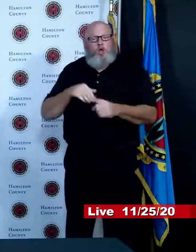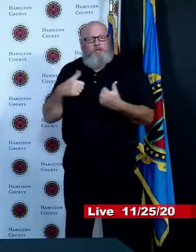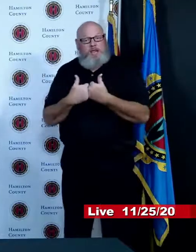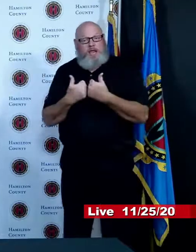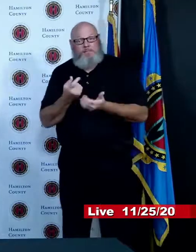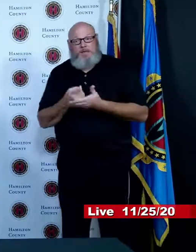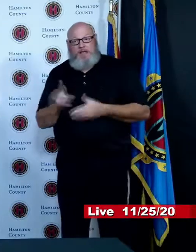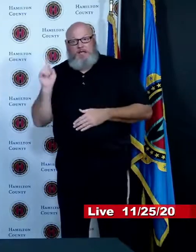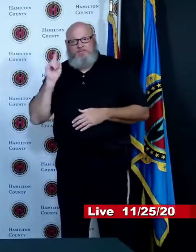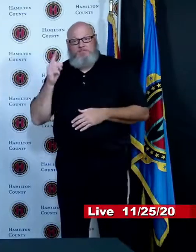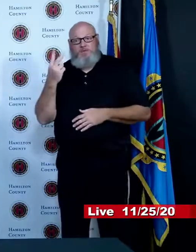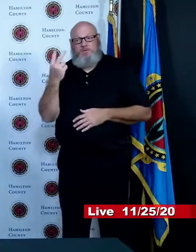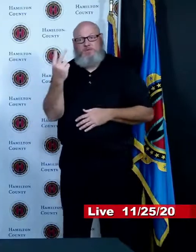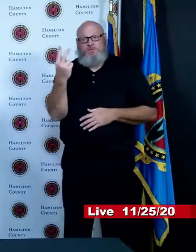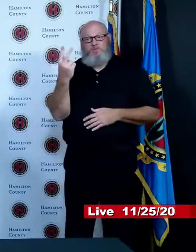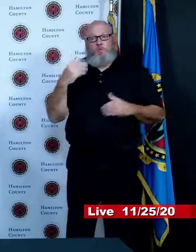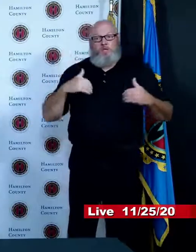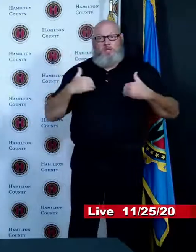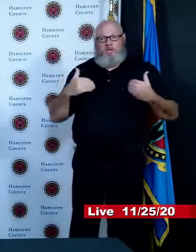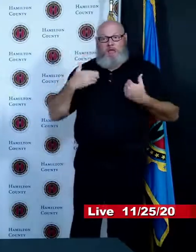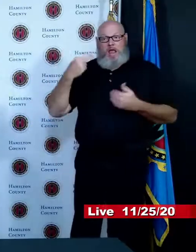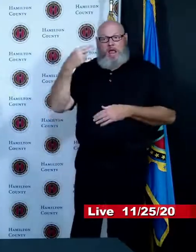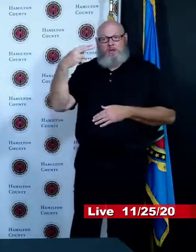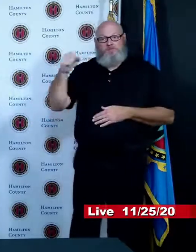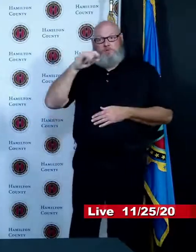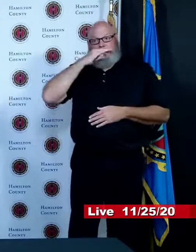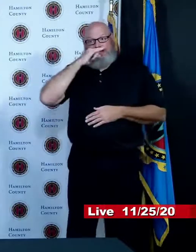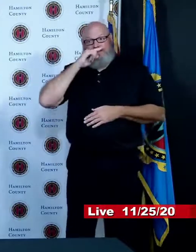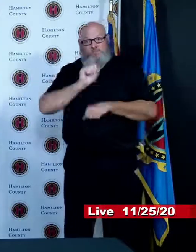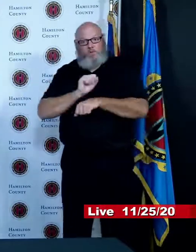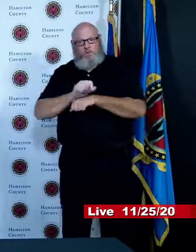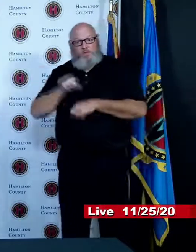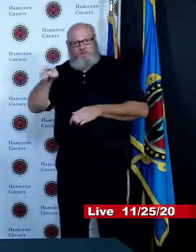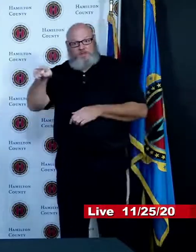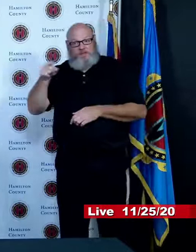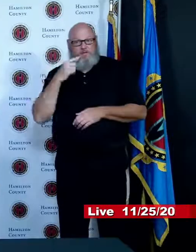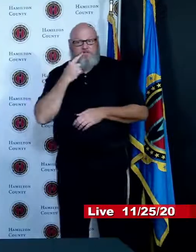school workers called the police and the police removed the two individuals that type of change in